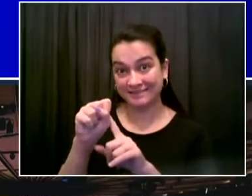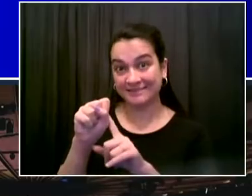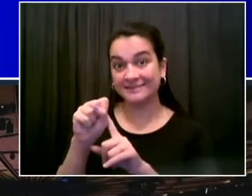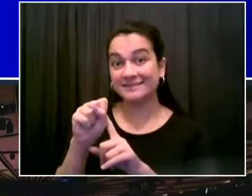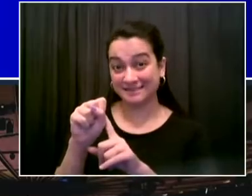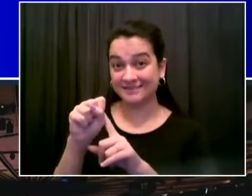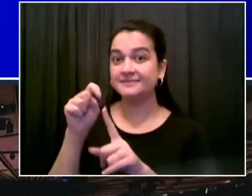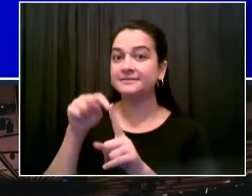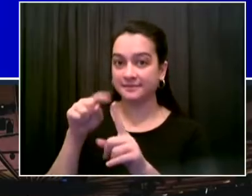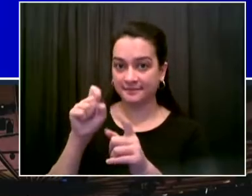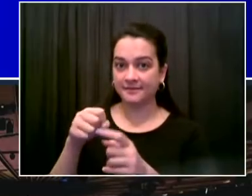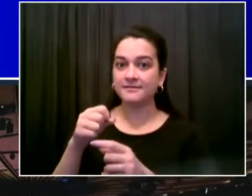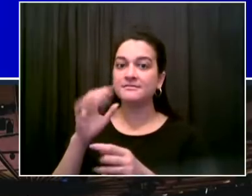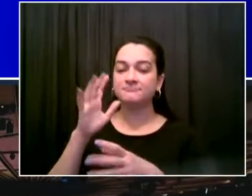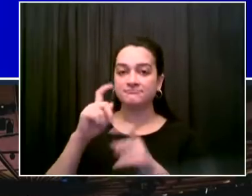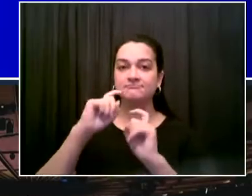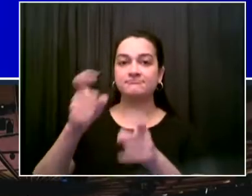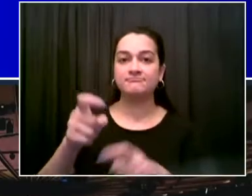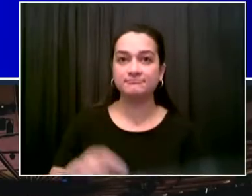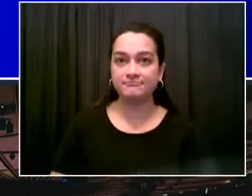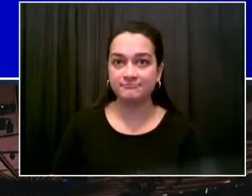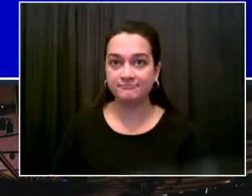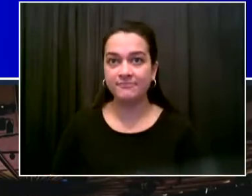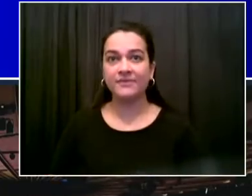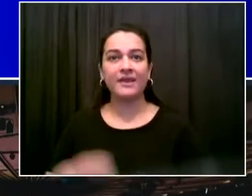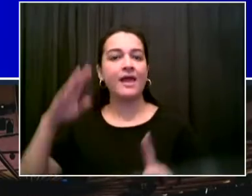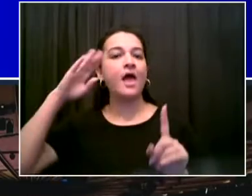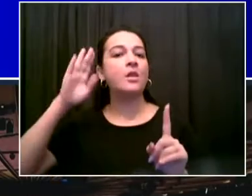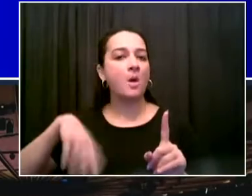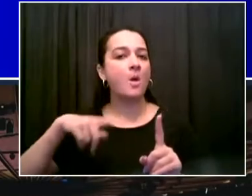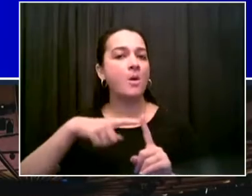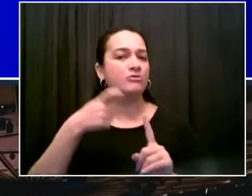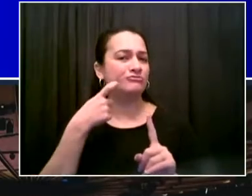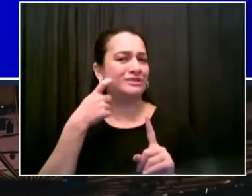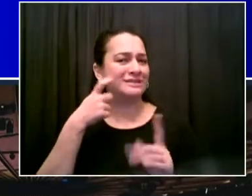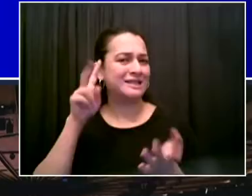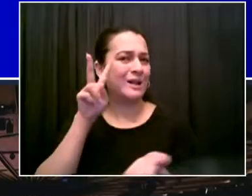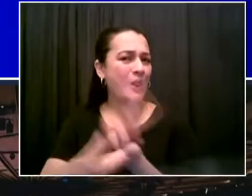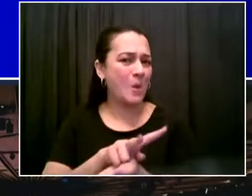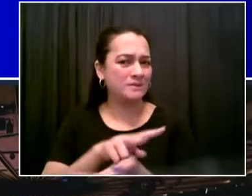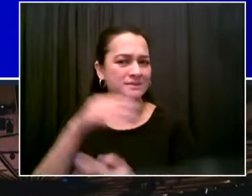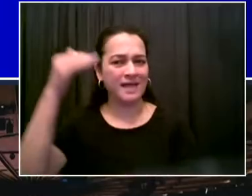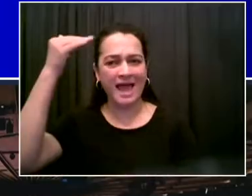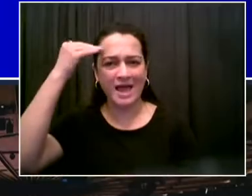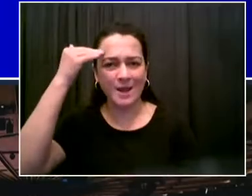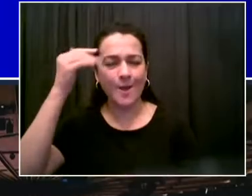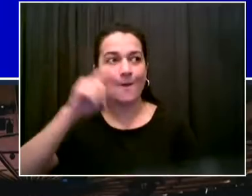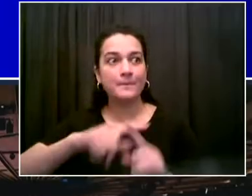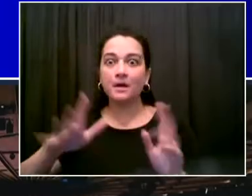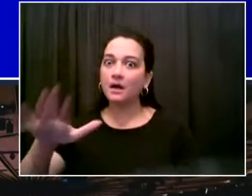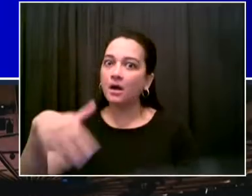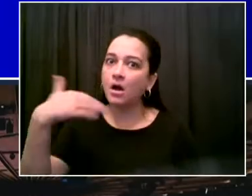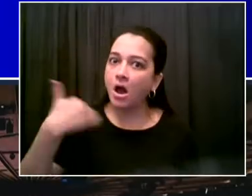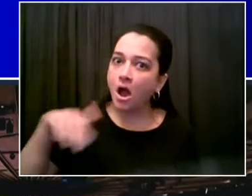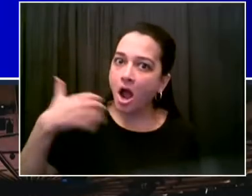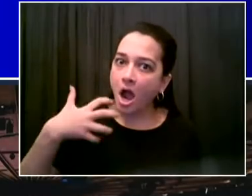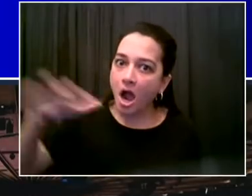TO SPEED UP THE VACCINATIONS IN THE CITY, REACH MORE PEOPLE, KEEP THEM SAFE.